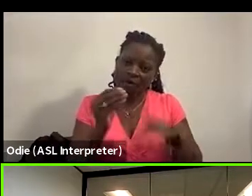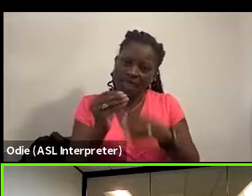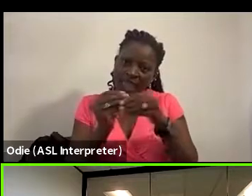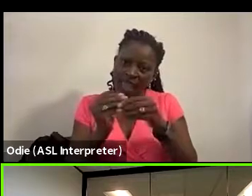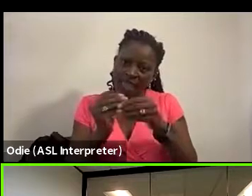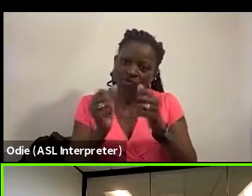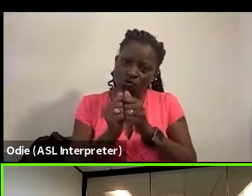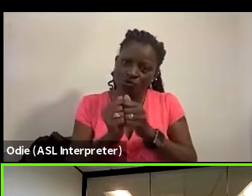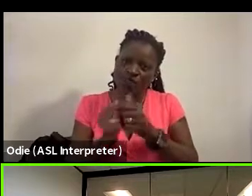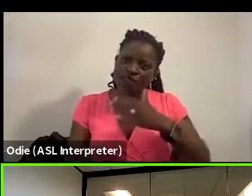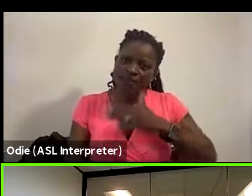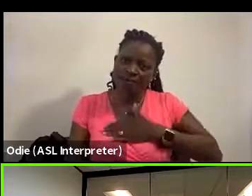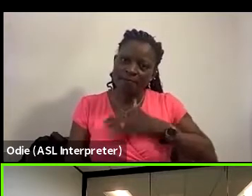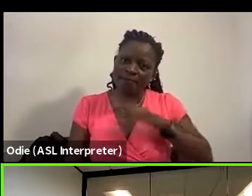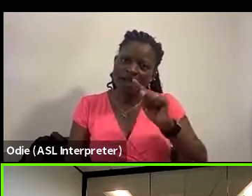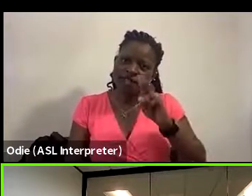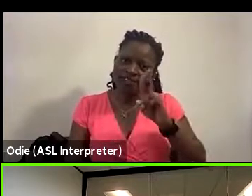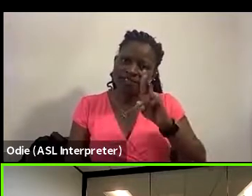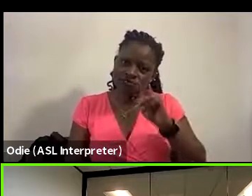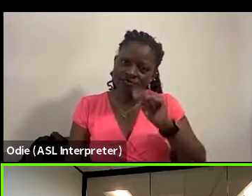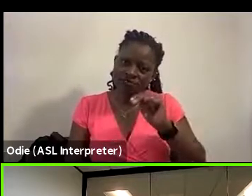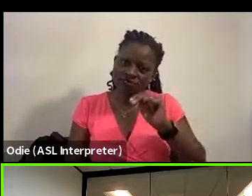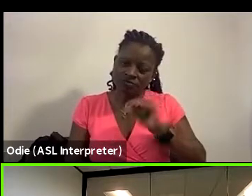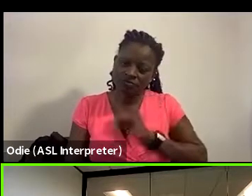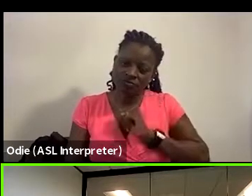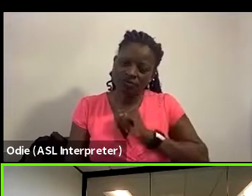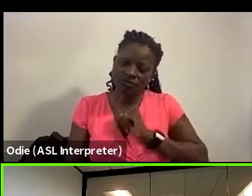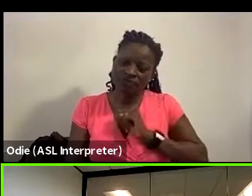What doesn't change necessarily is the